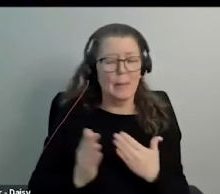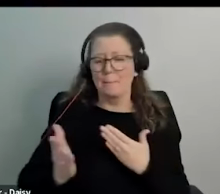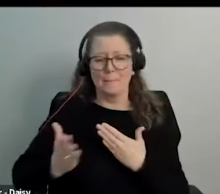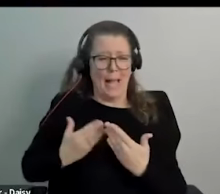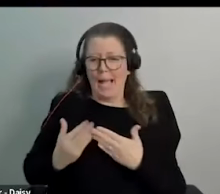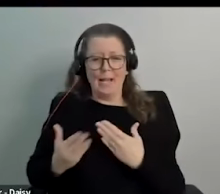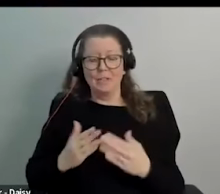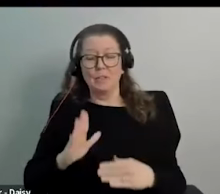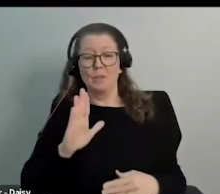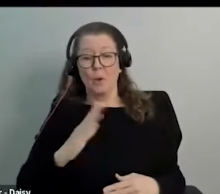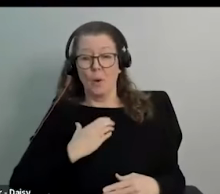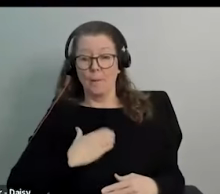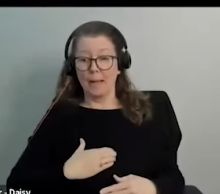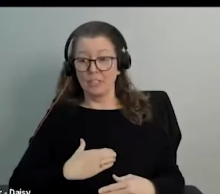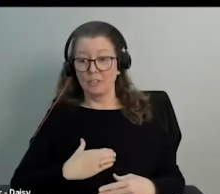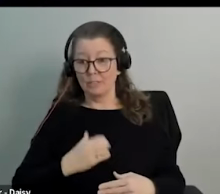accessibility can be integrated into that.